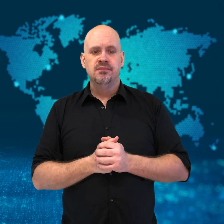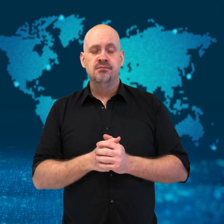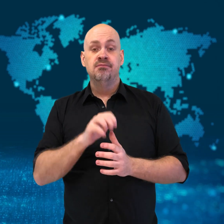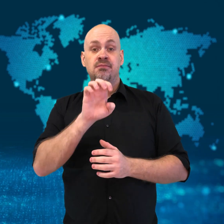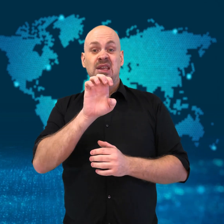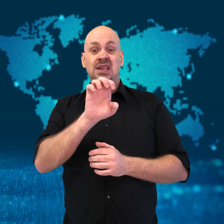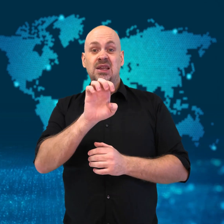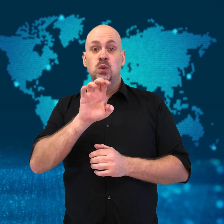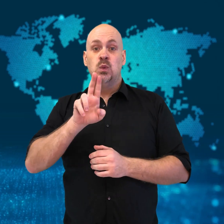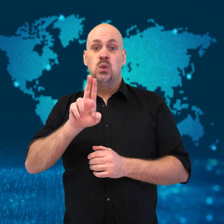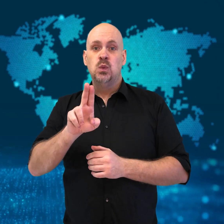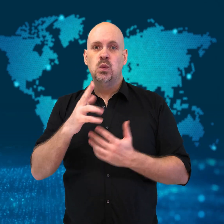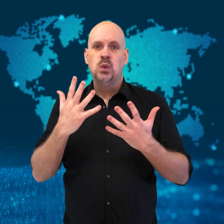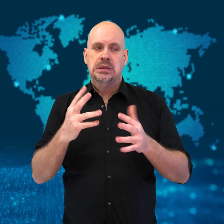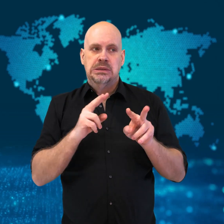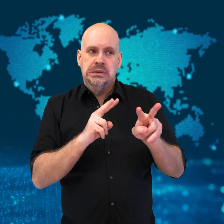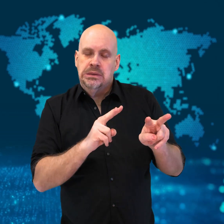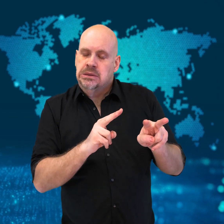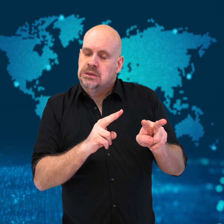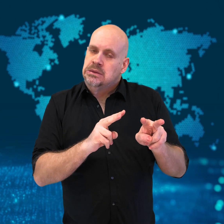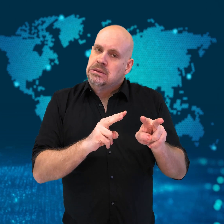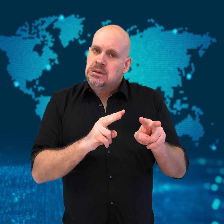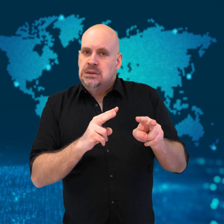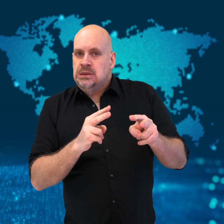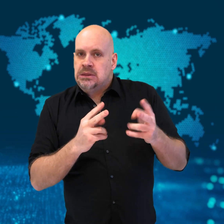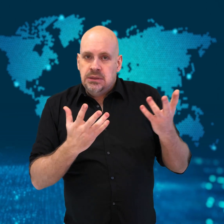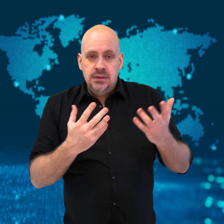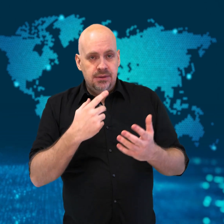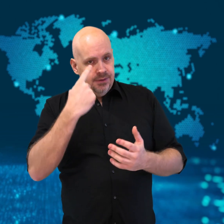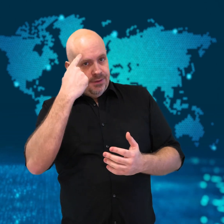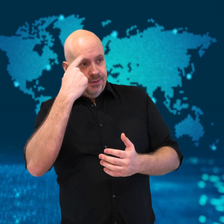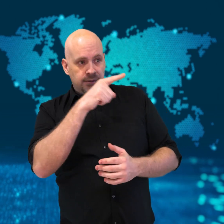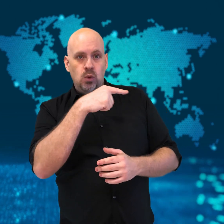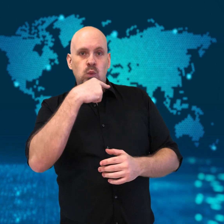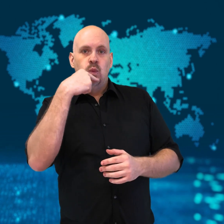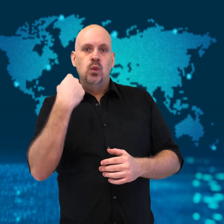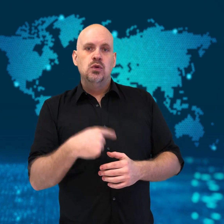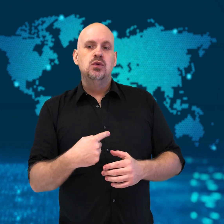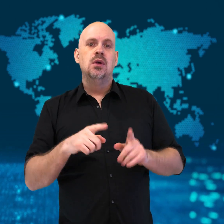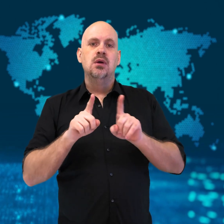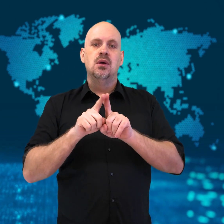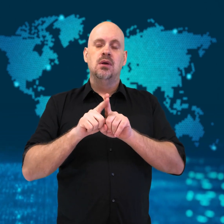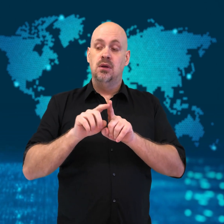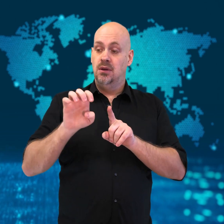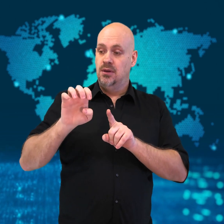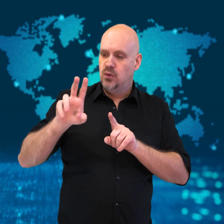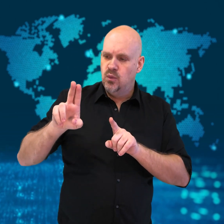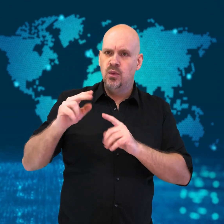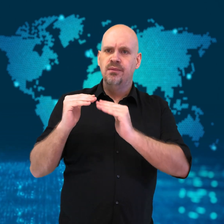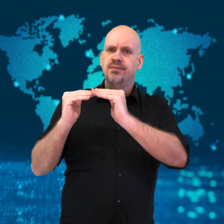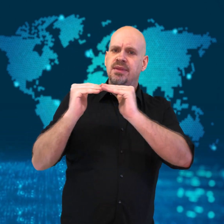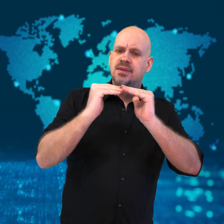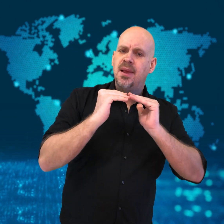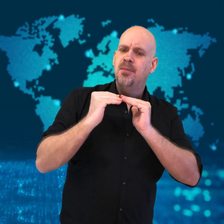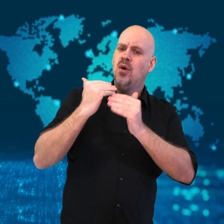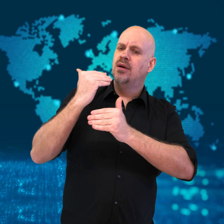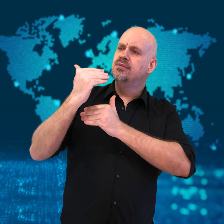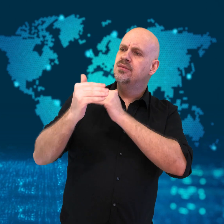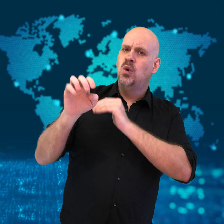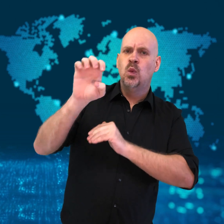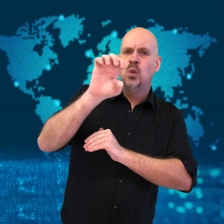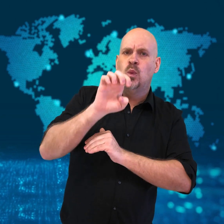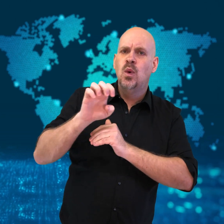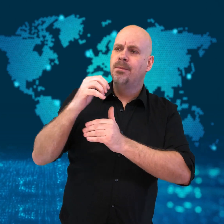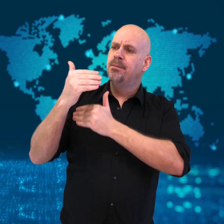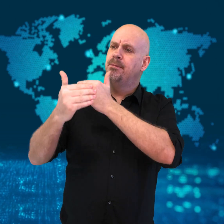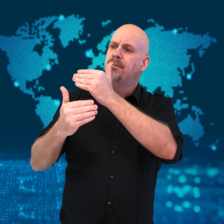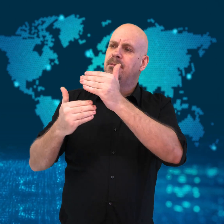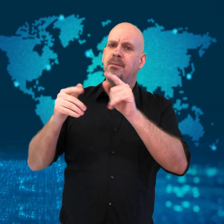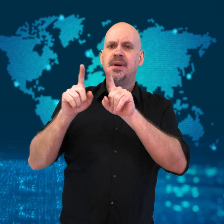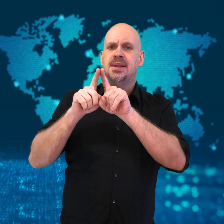The EU is concerned that Russia is disconnecting itself from Europe